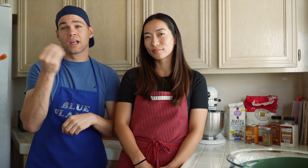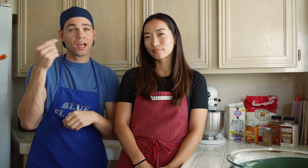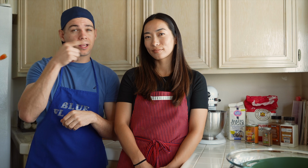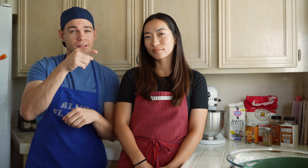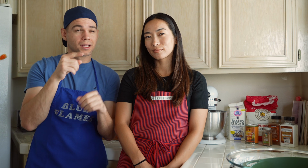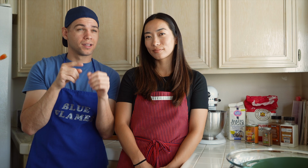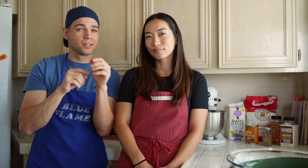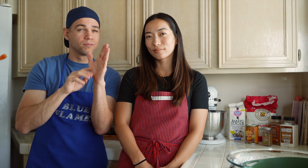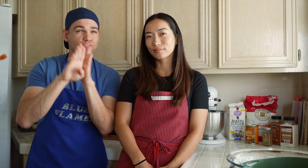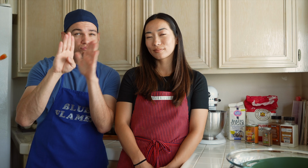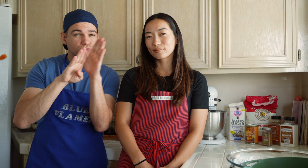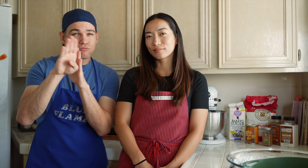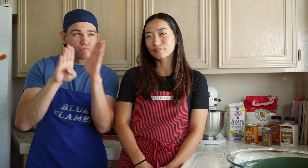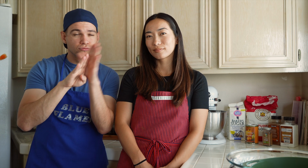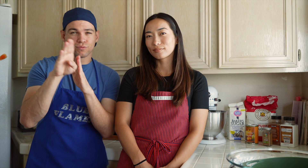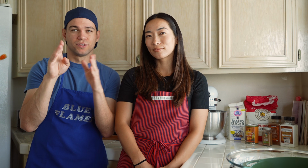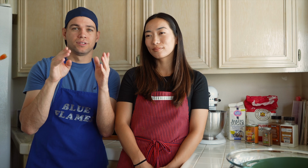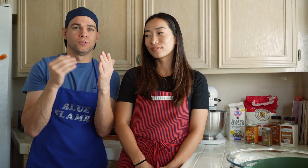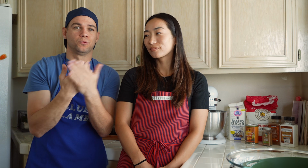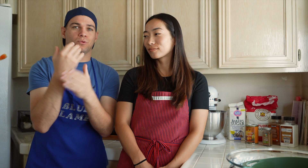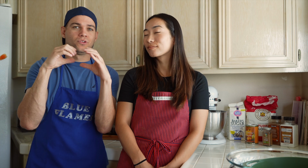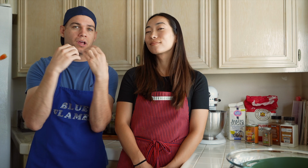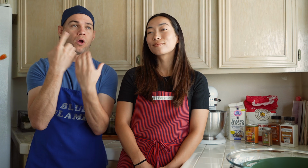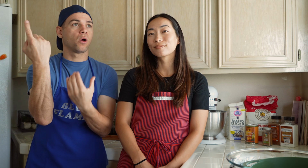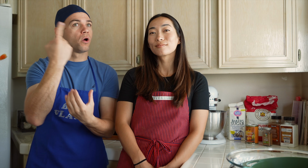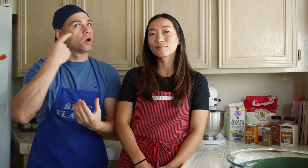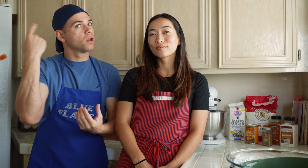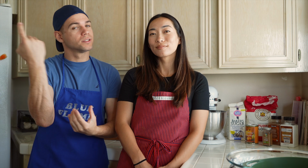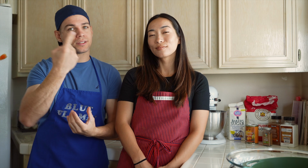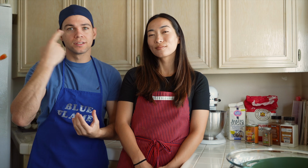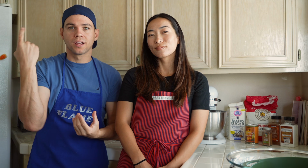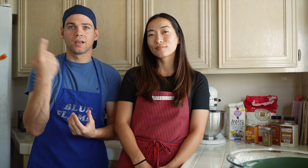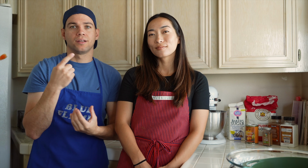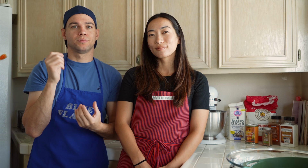and they're always developing new classes